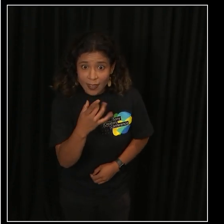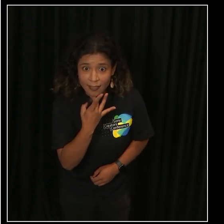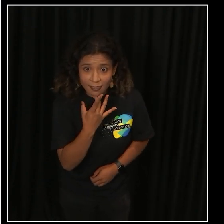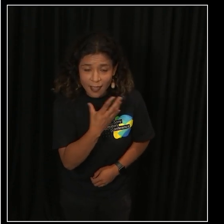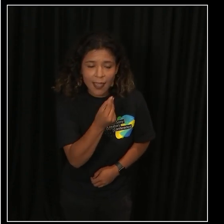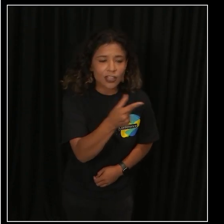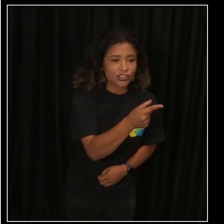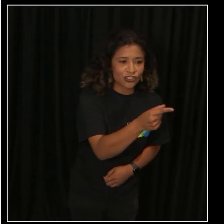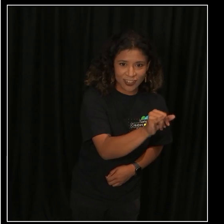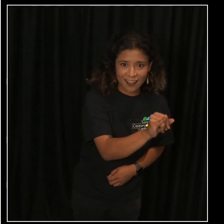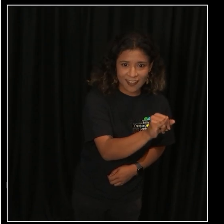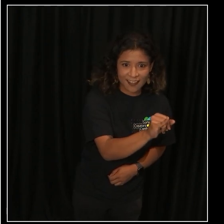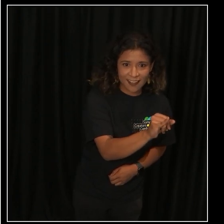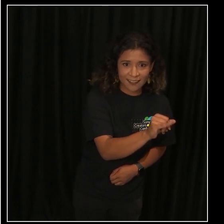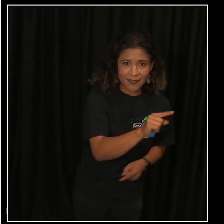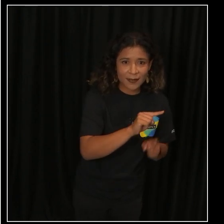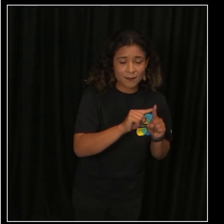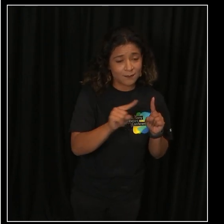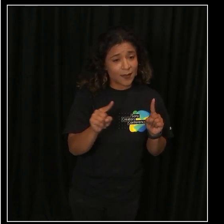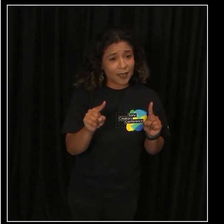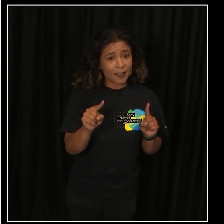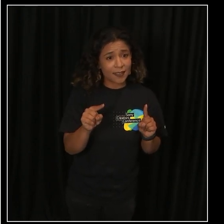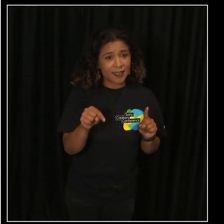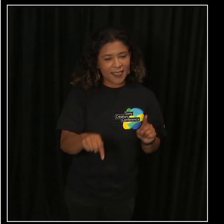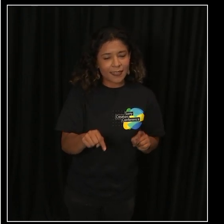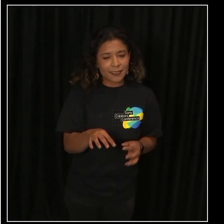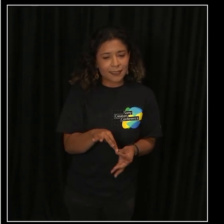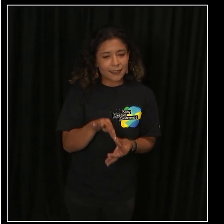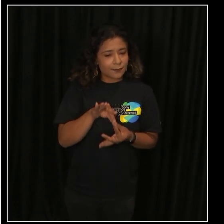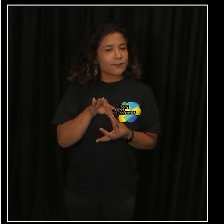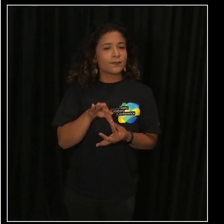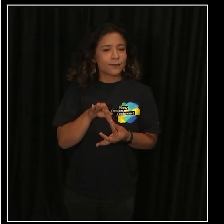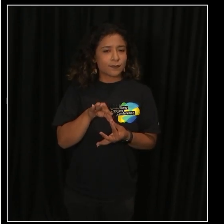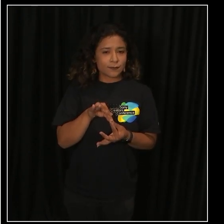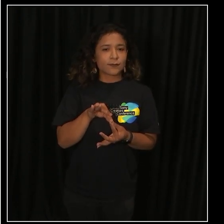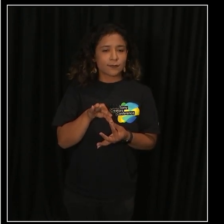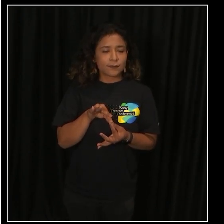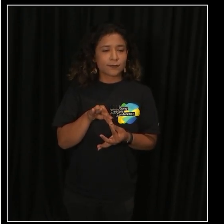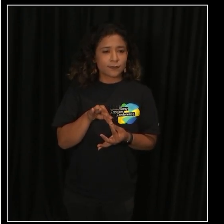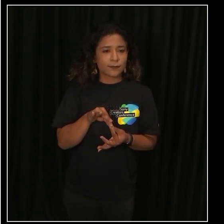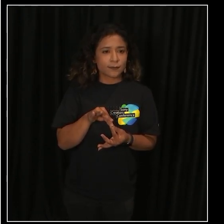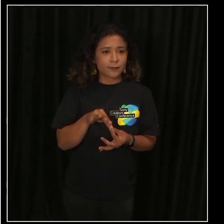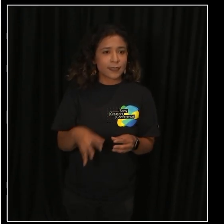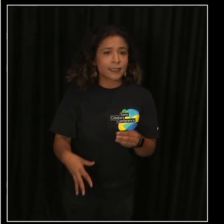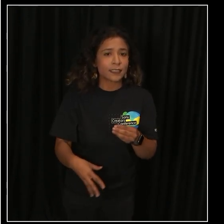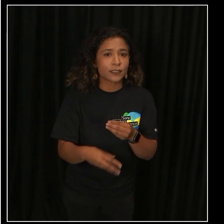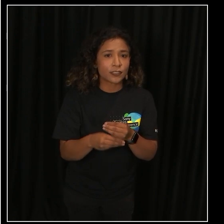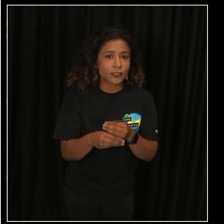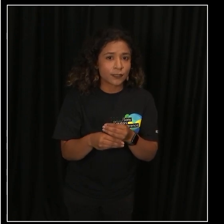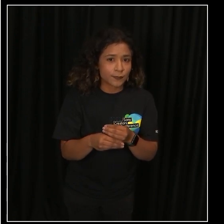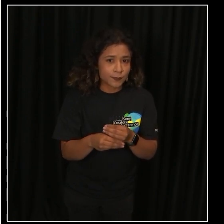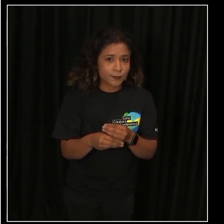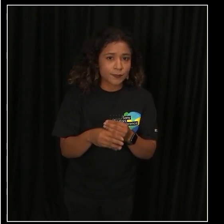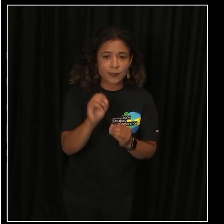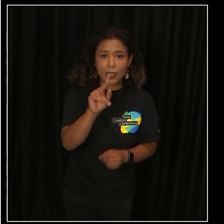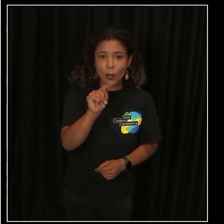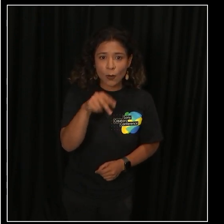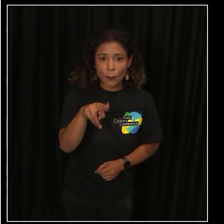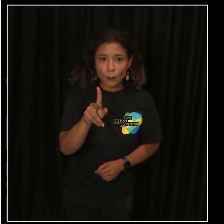However, Specular IBL is excluded. In addition, additional attributes output as a thin G-Buffer.